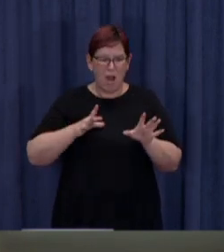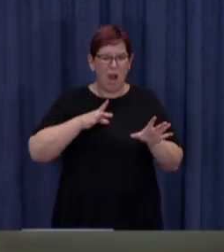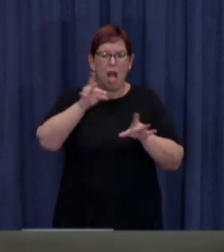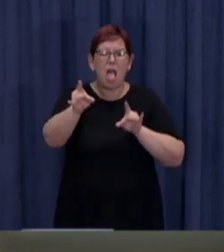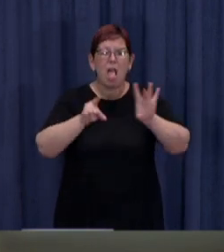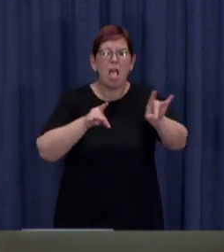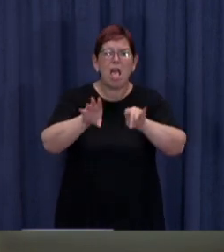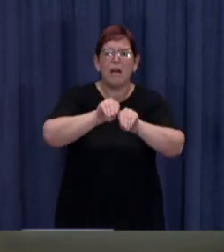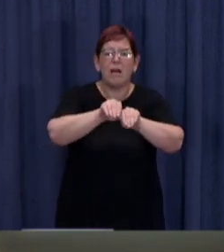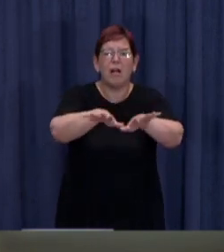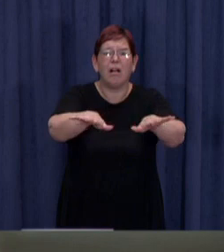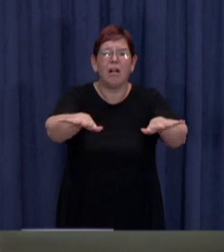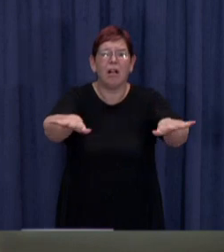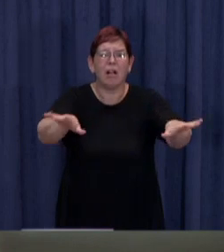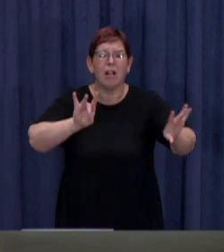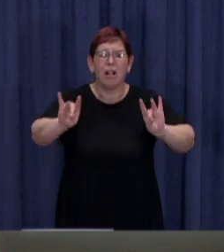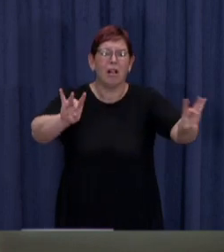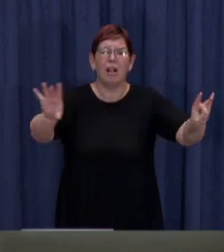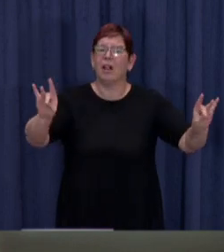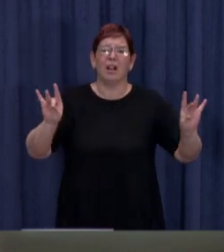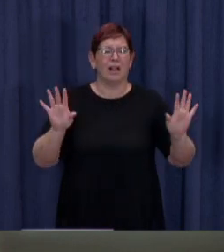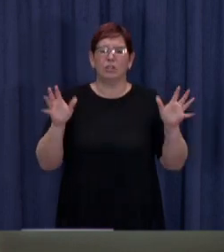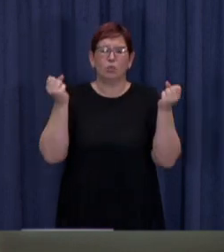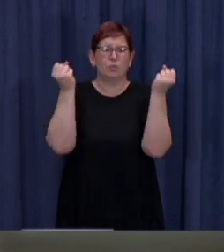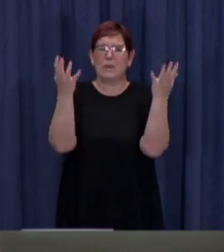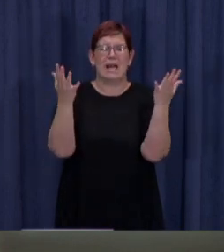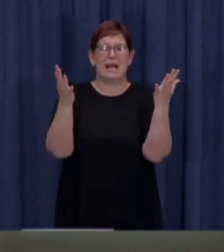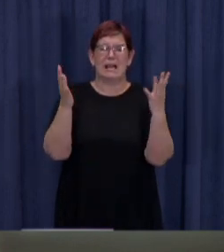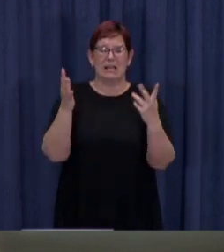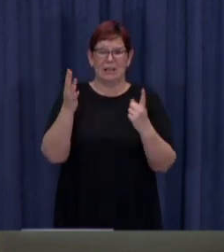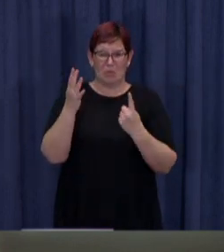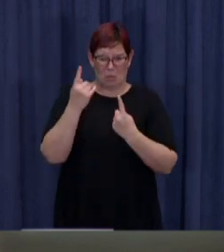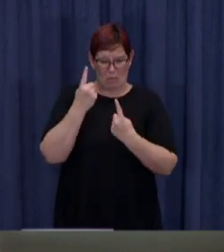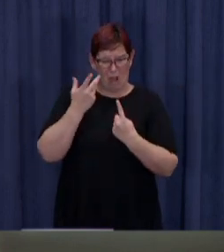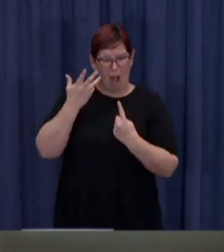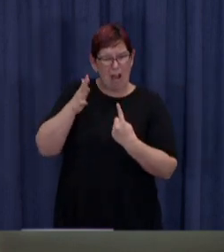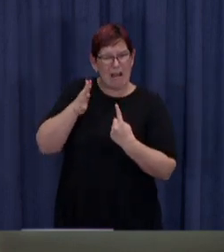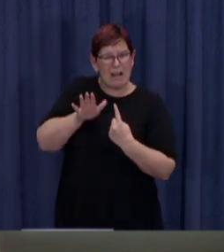really I think a death you know focuses your attention and I must say my heart